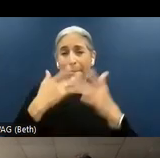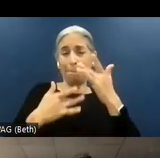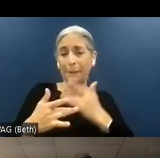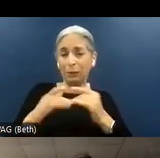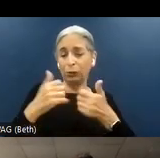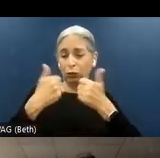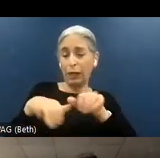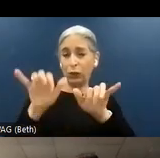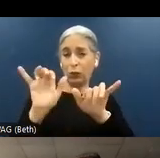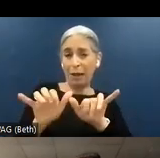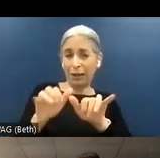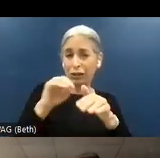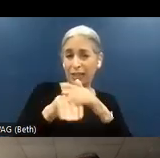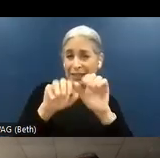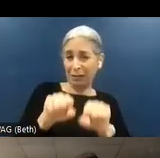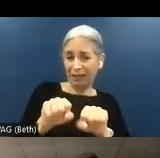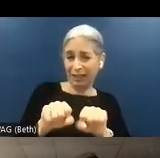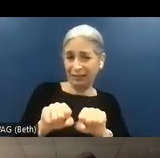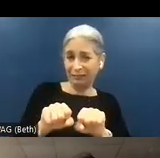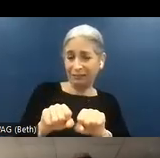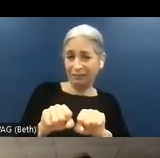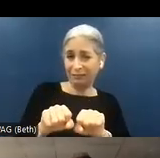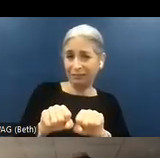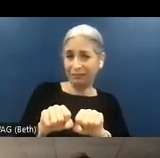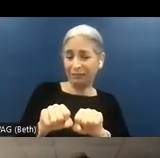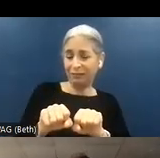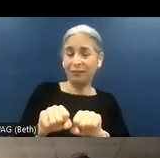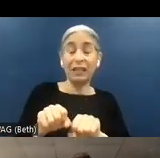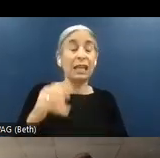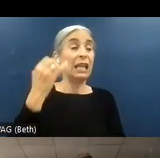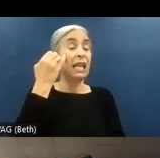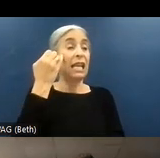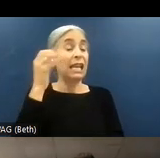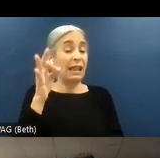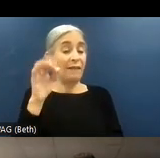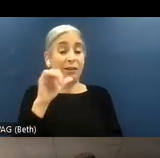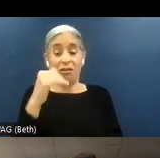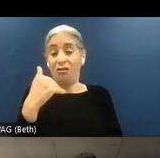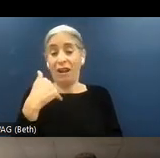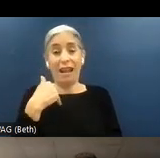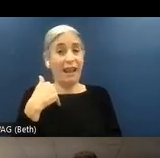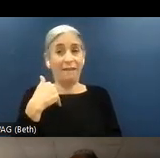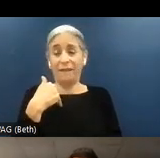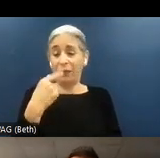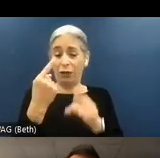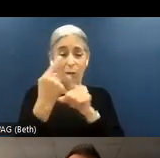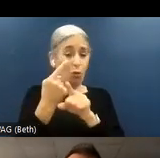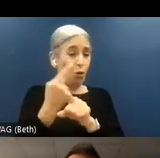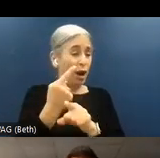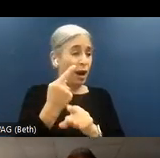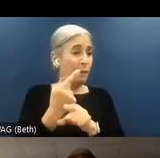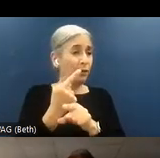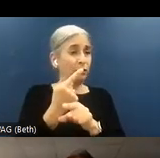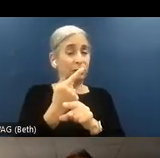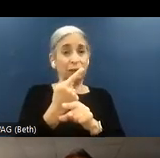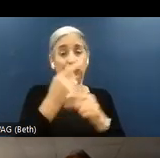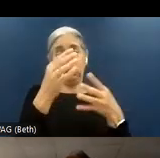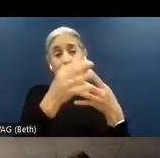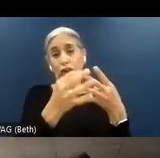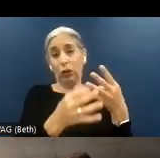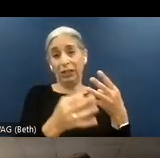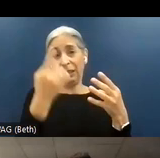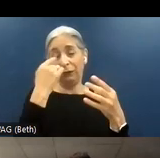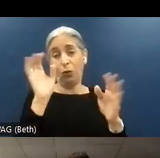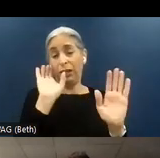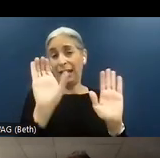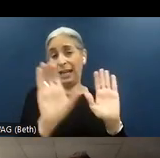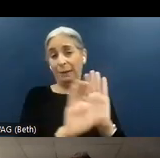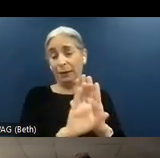accessibility. Which is if I don't have a proper alternative for an image on my site,